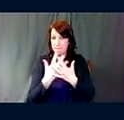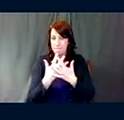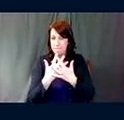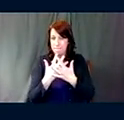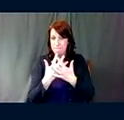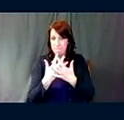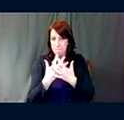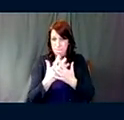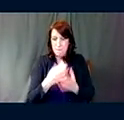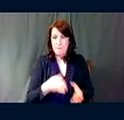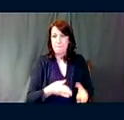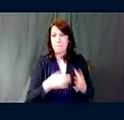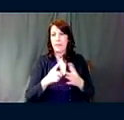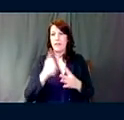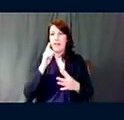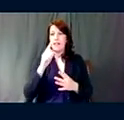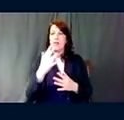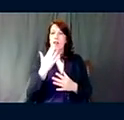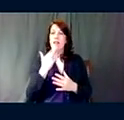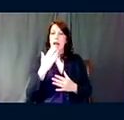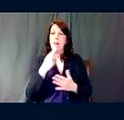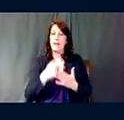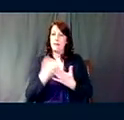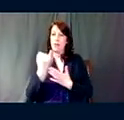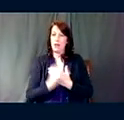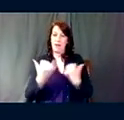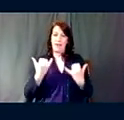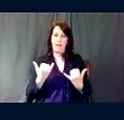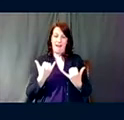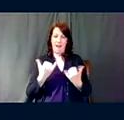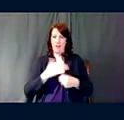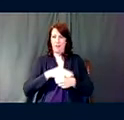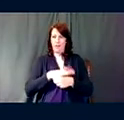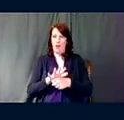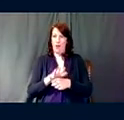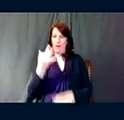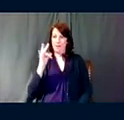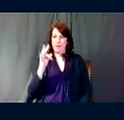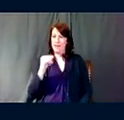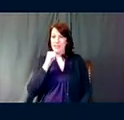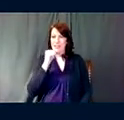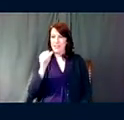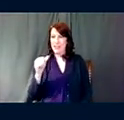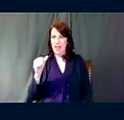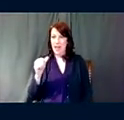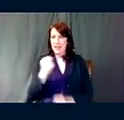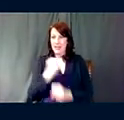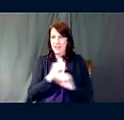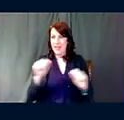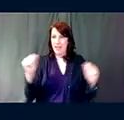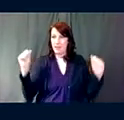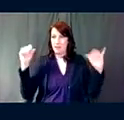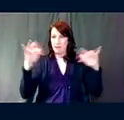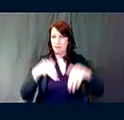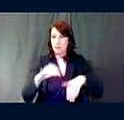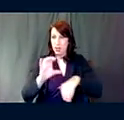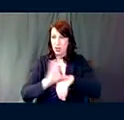AND THAT WOULD BE A KICKOFF FOR OUR DIABETES PROJECT. BUT IN THESE TIMES OF COVID, IT IS NOT SAFE TO ASSEMBLE IN A